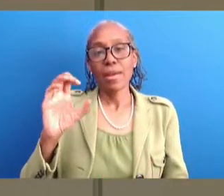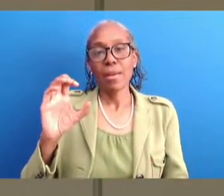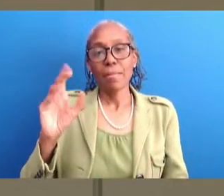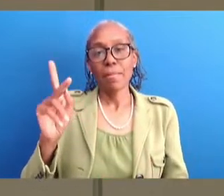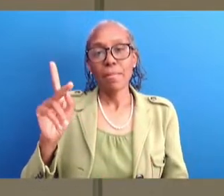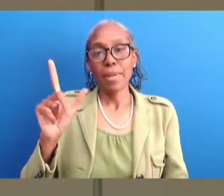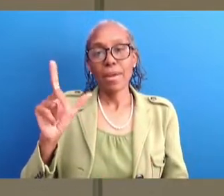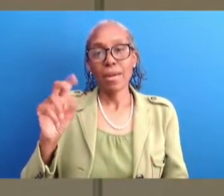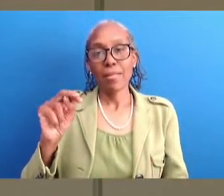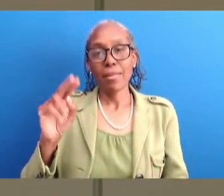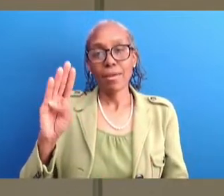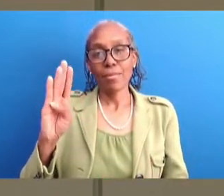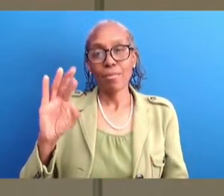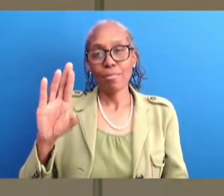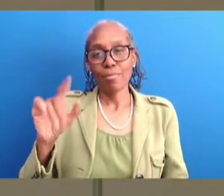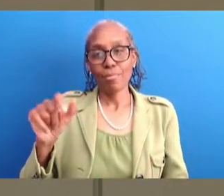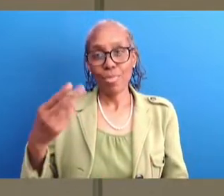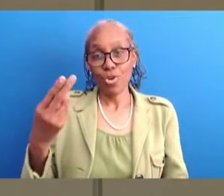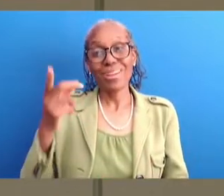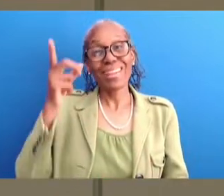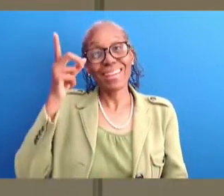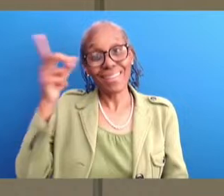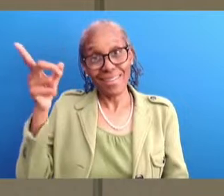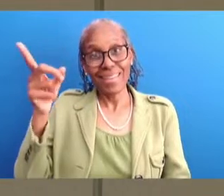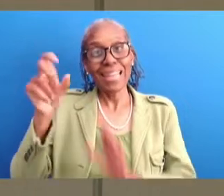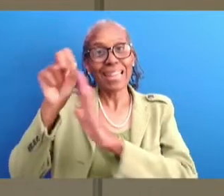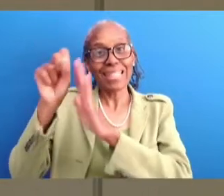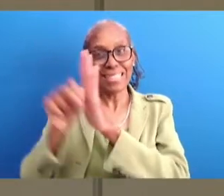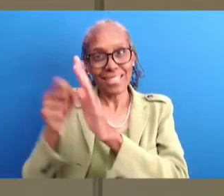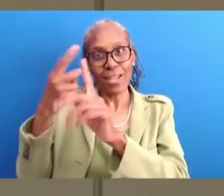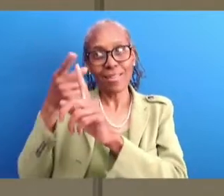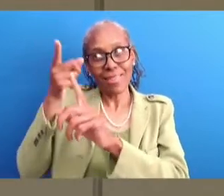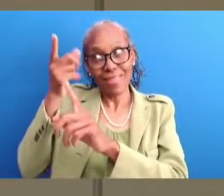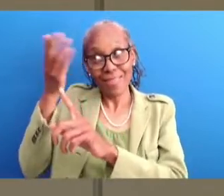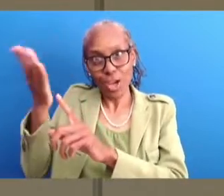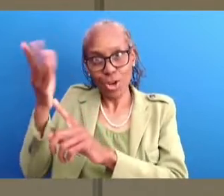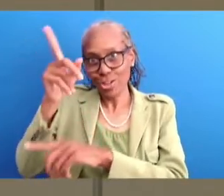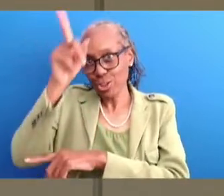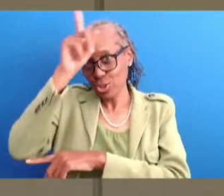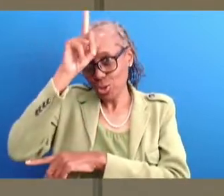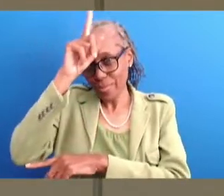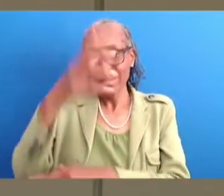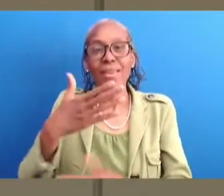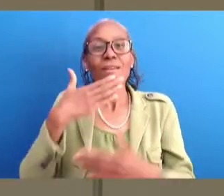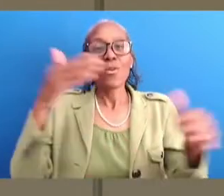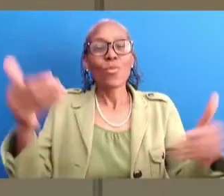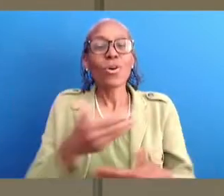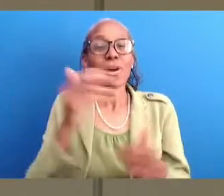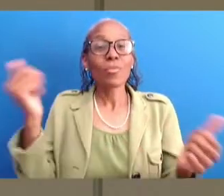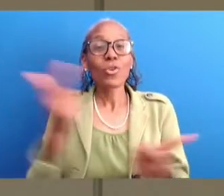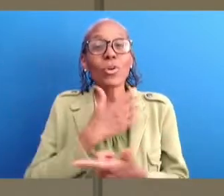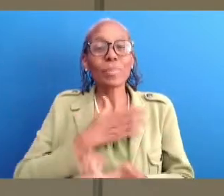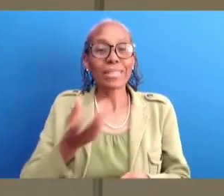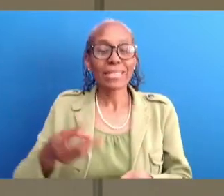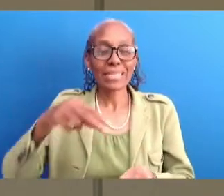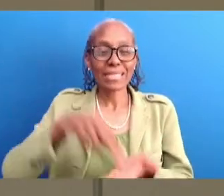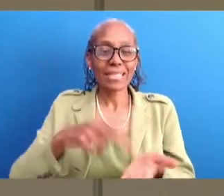JOINING US FROM MECKLENBURG, IT'S A STATE IN GERMANY. SO WE WANT TO SAY WELCOME AND